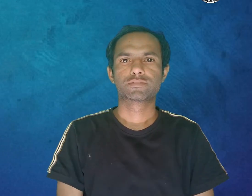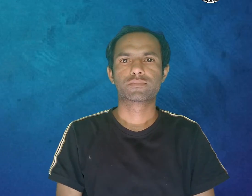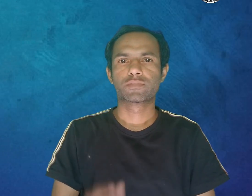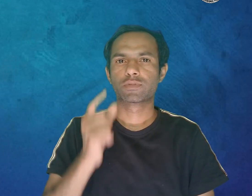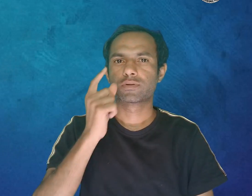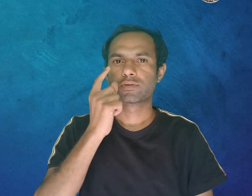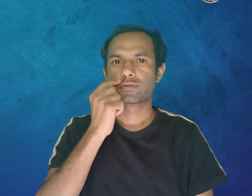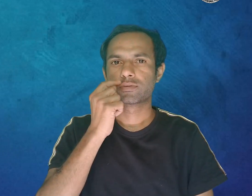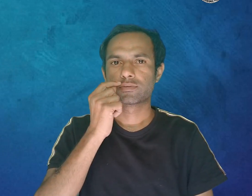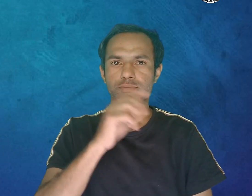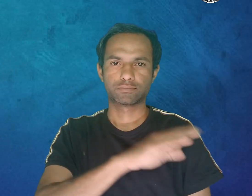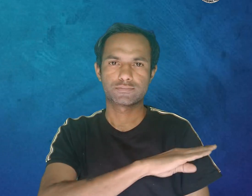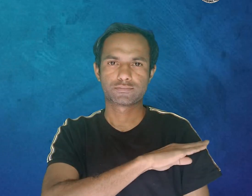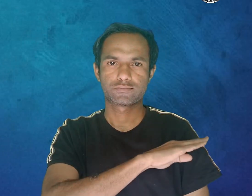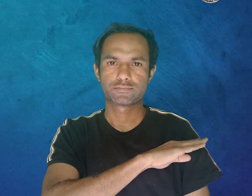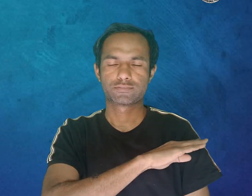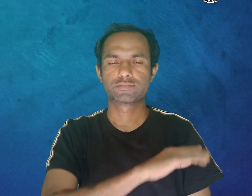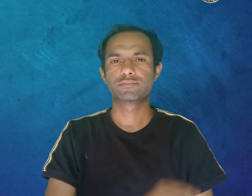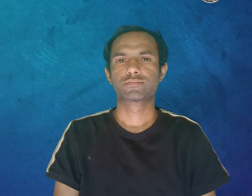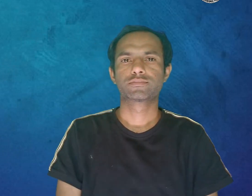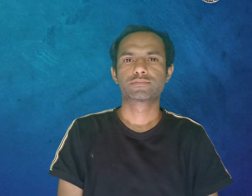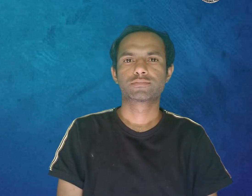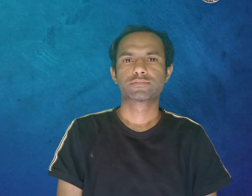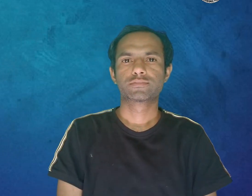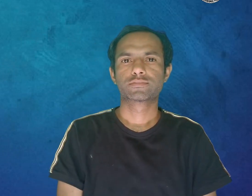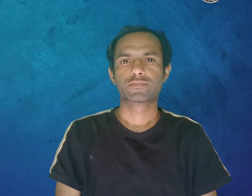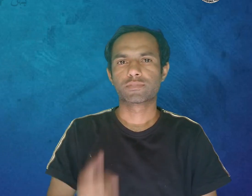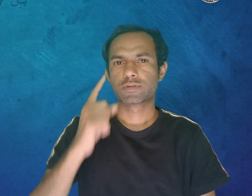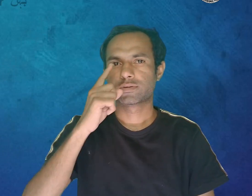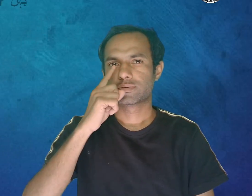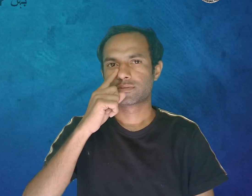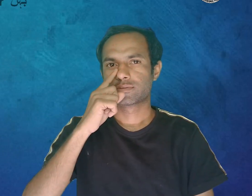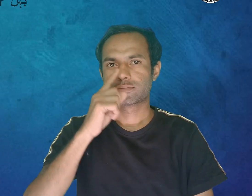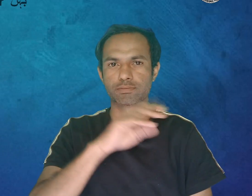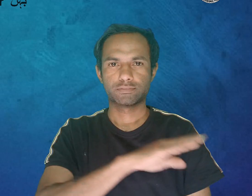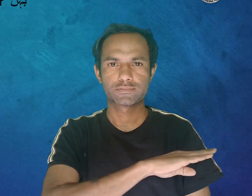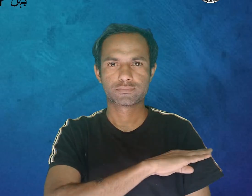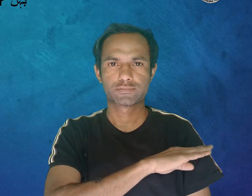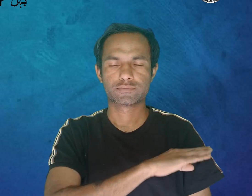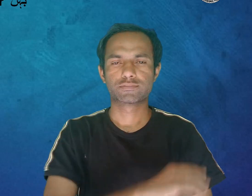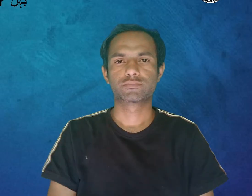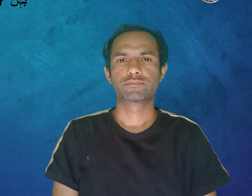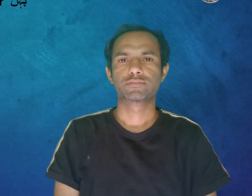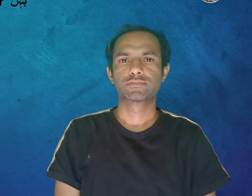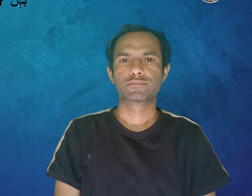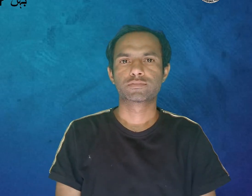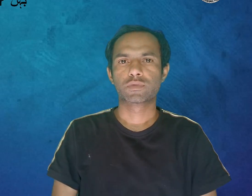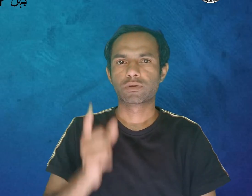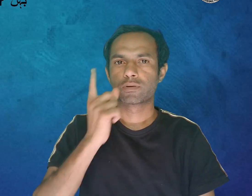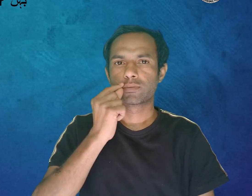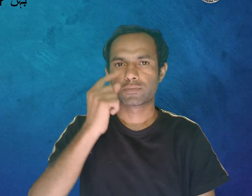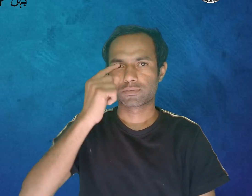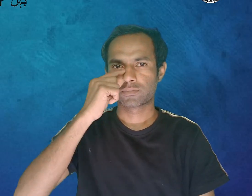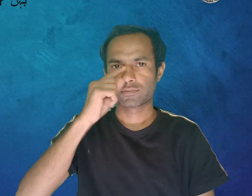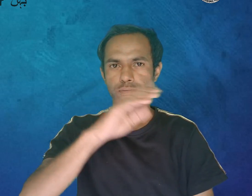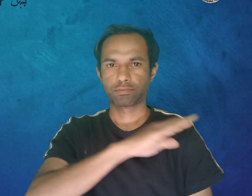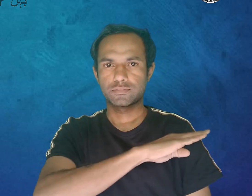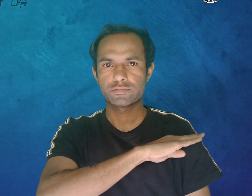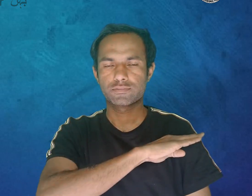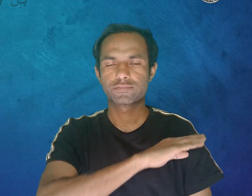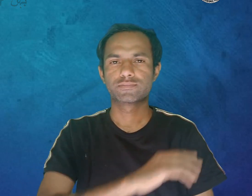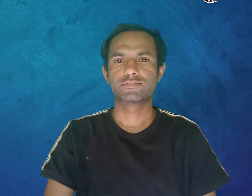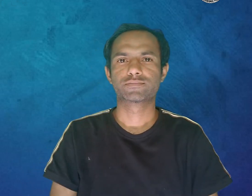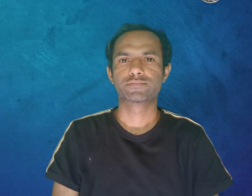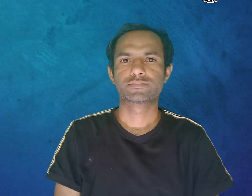Brother , Sister , Siblings